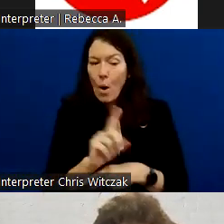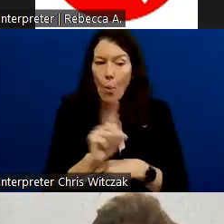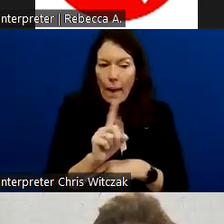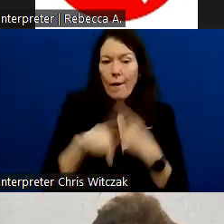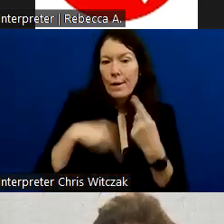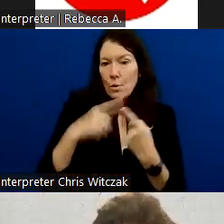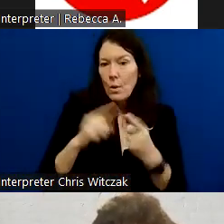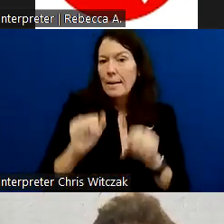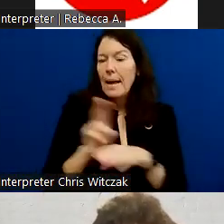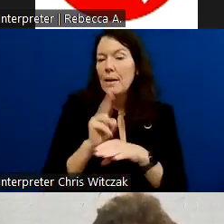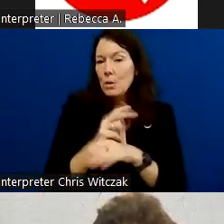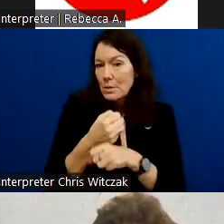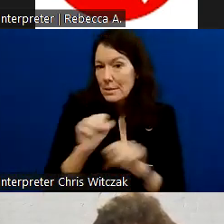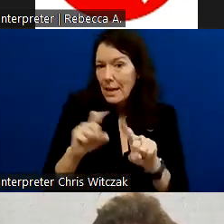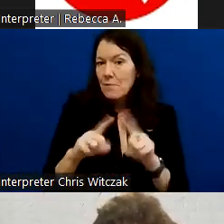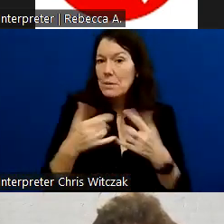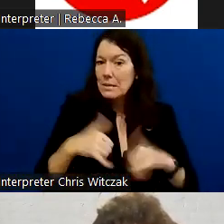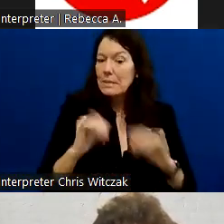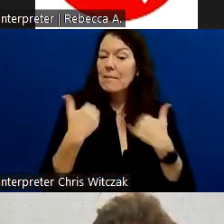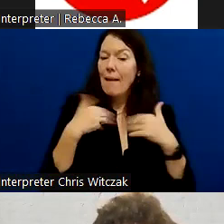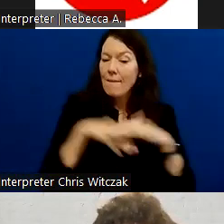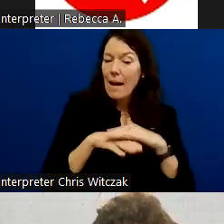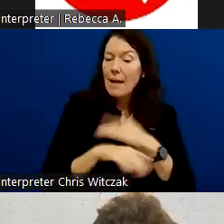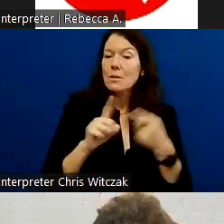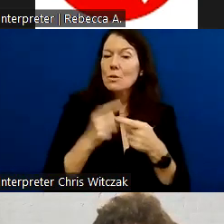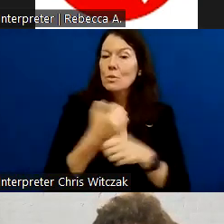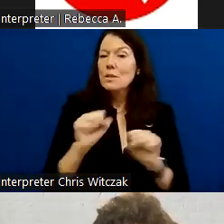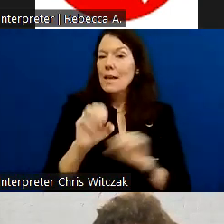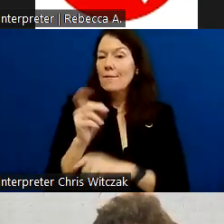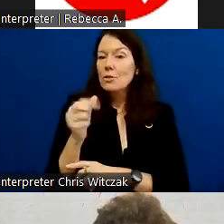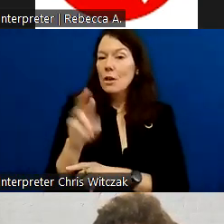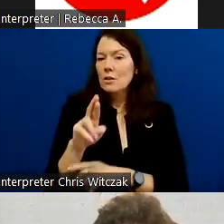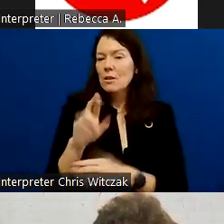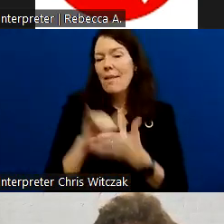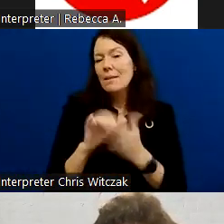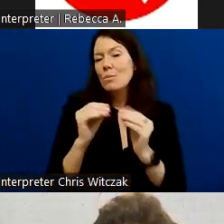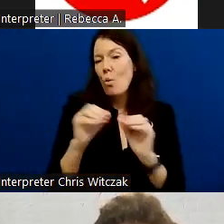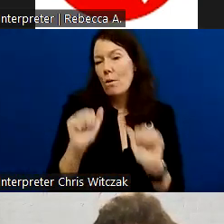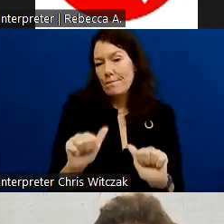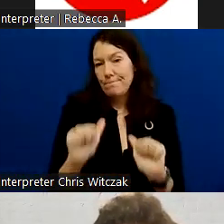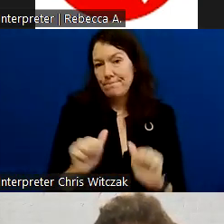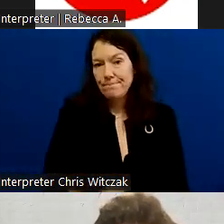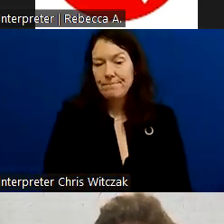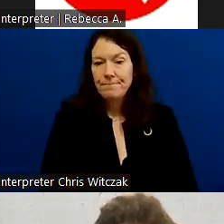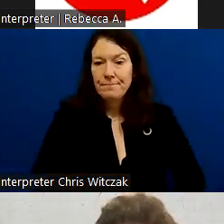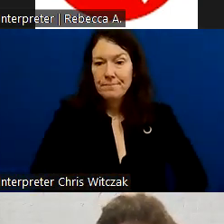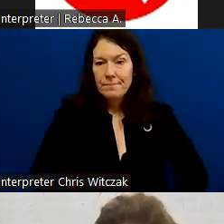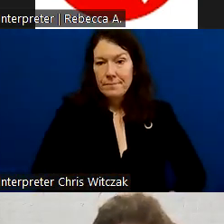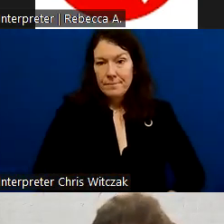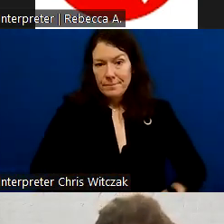maintaining access to Safe shelter that that's more workable that's more realistic now if